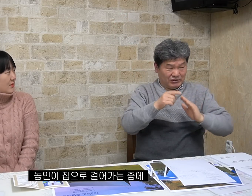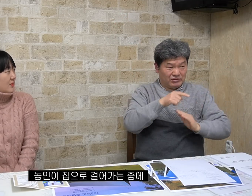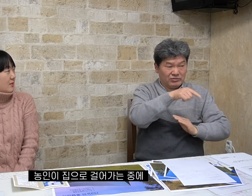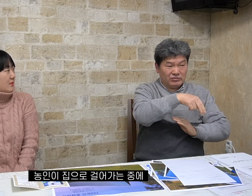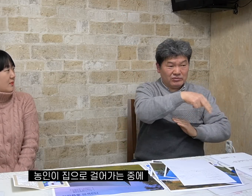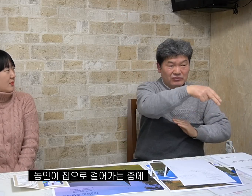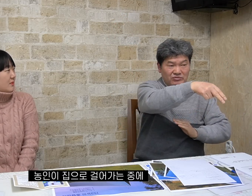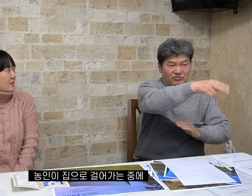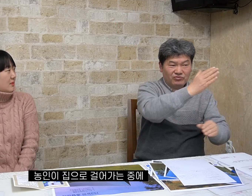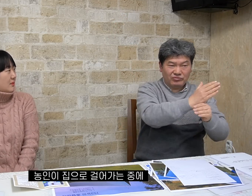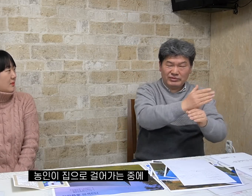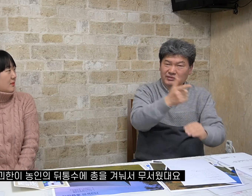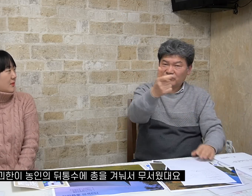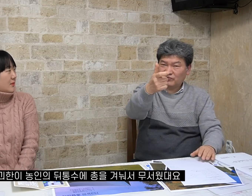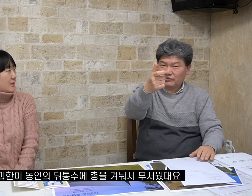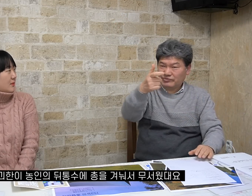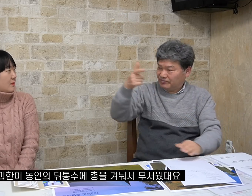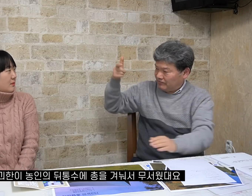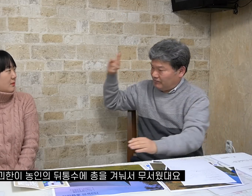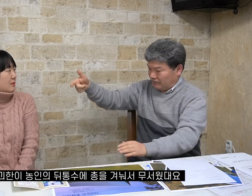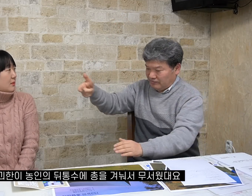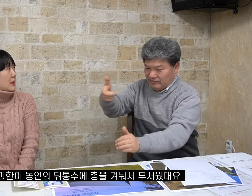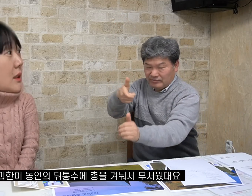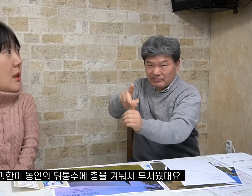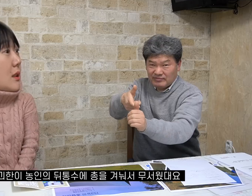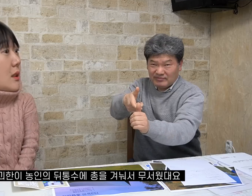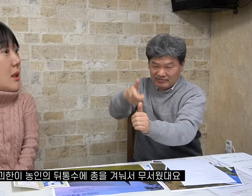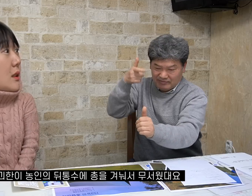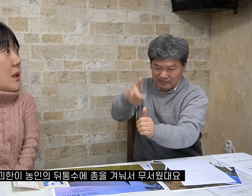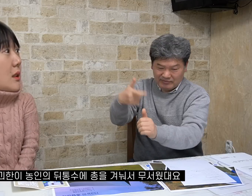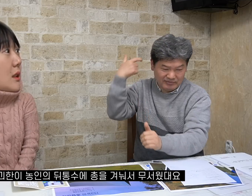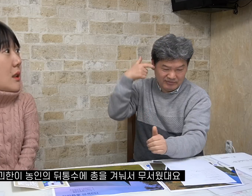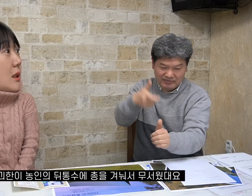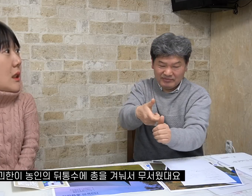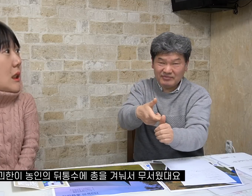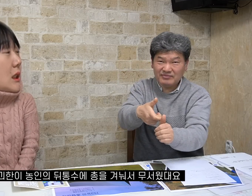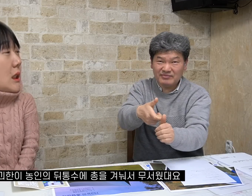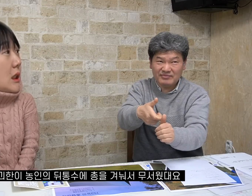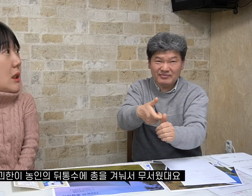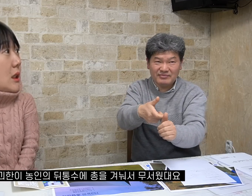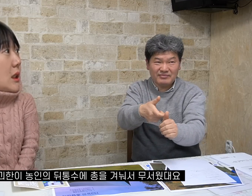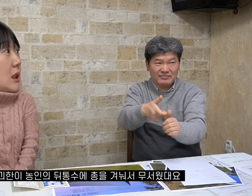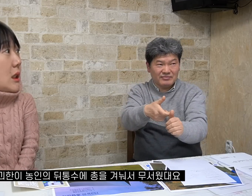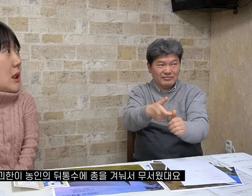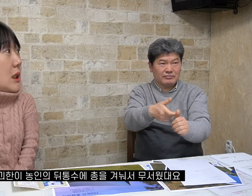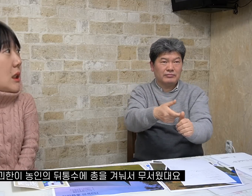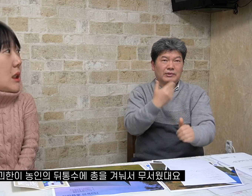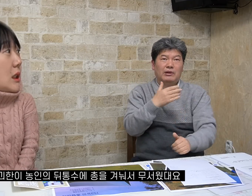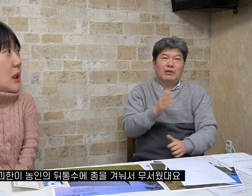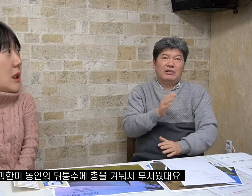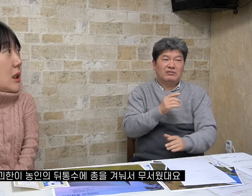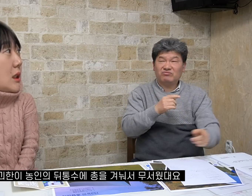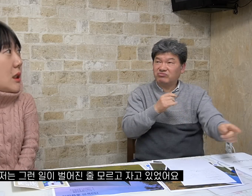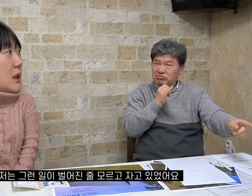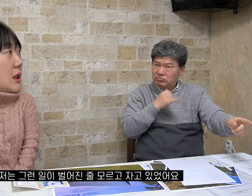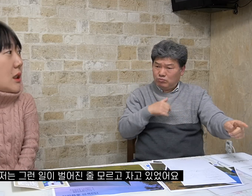It was said that while the deaf man was walking home, the assailant aimed a gun at the back of the deaf man and he was afraid.